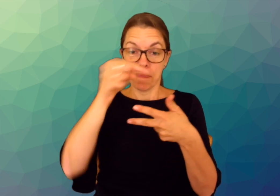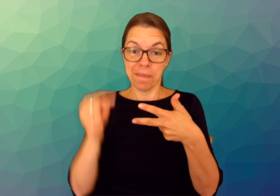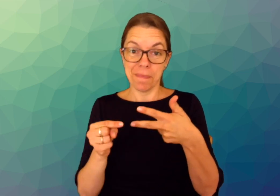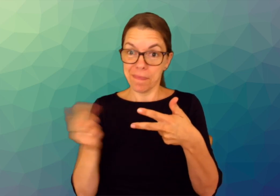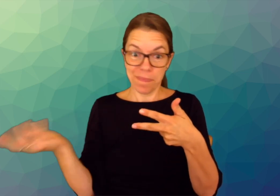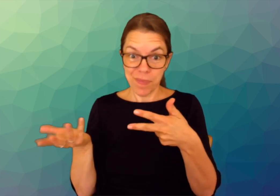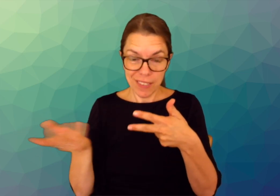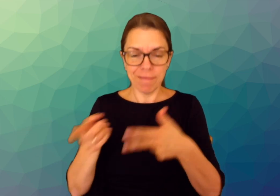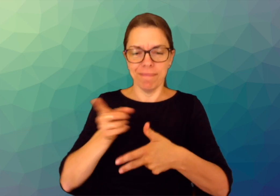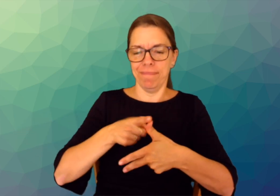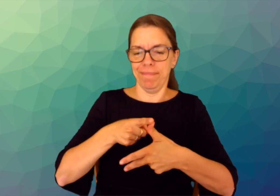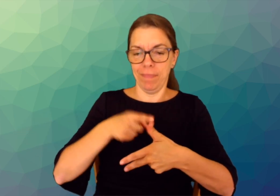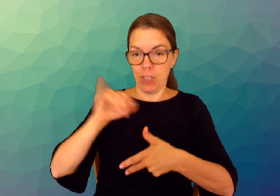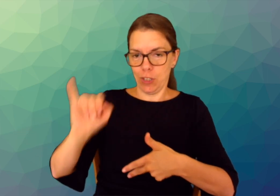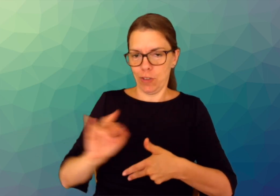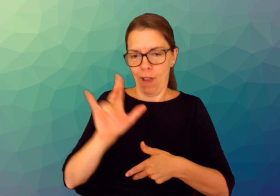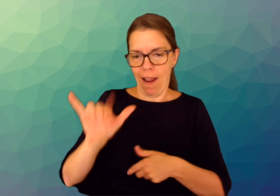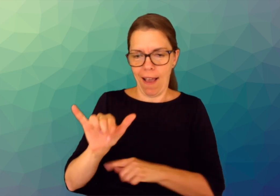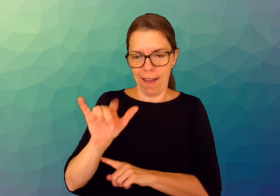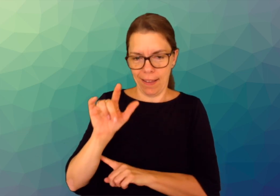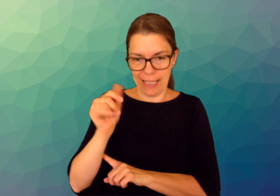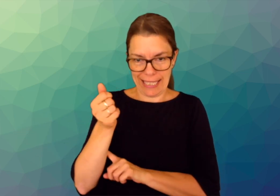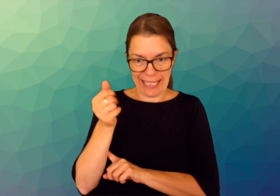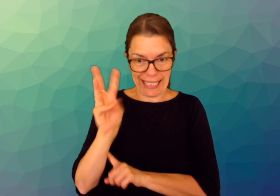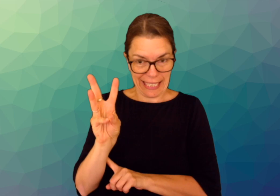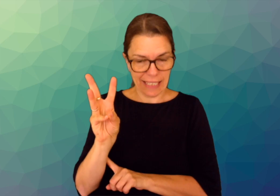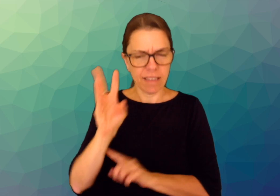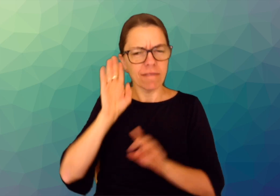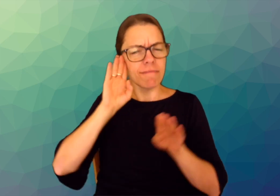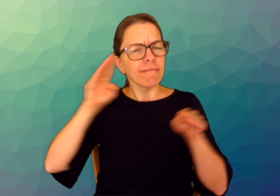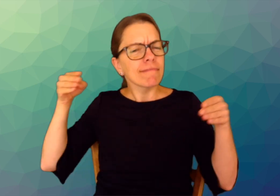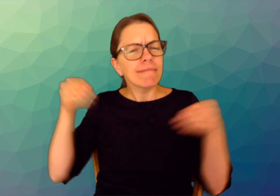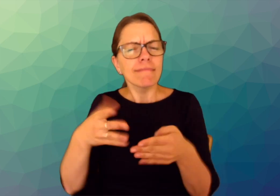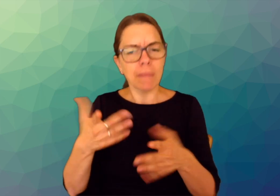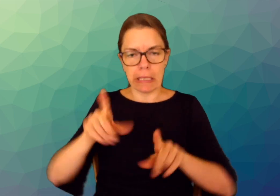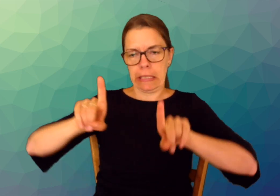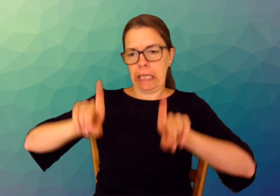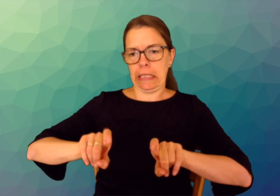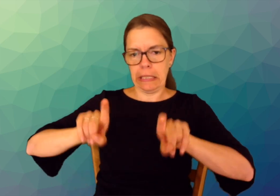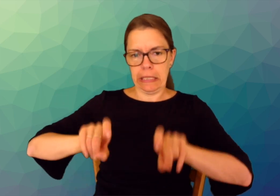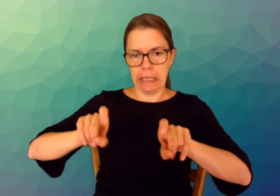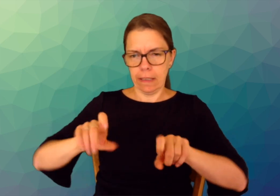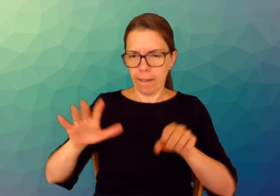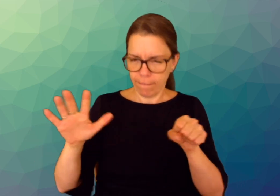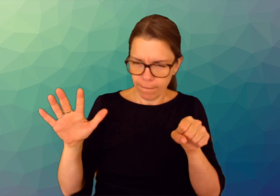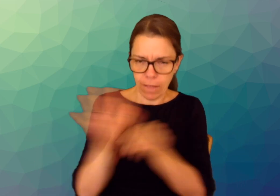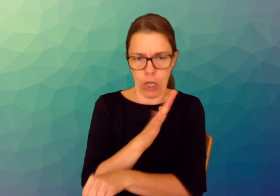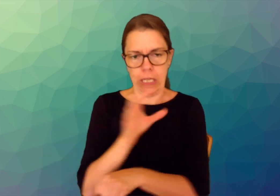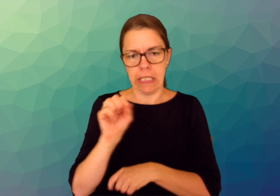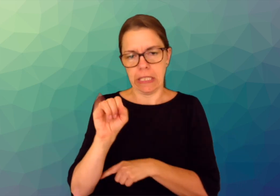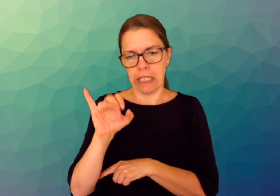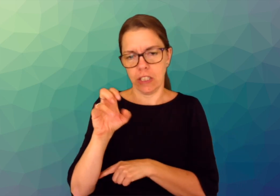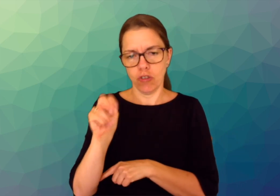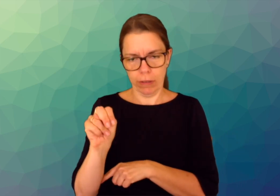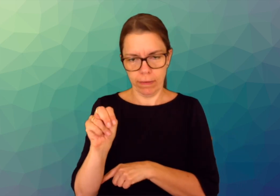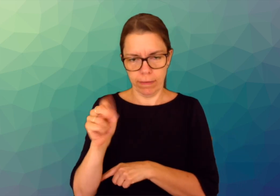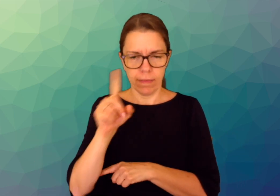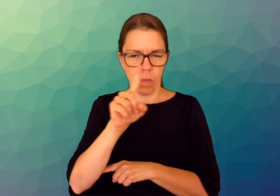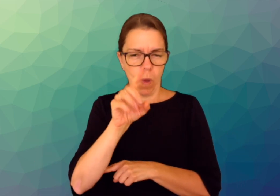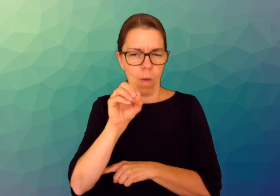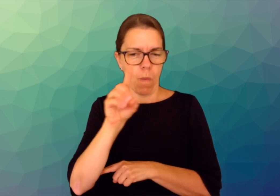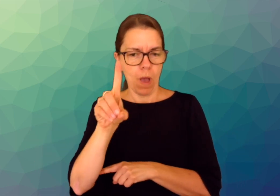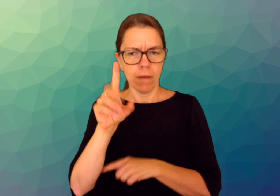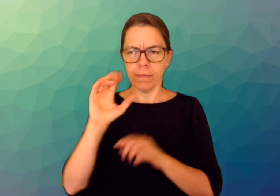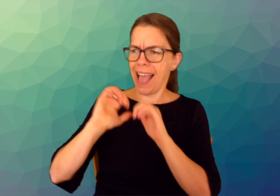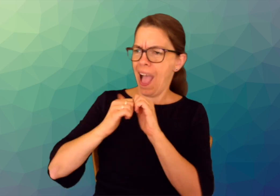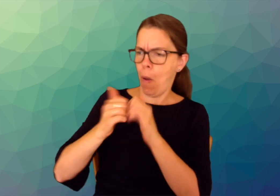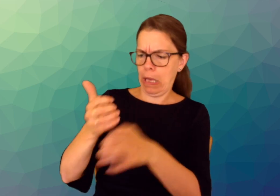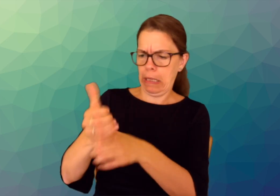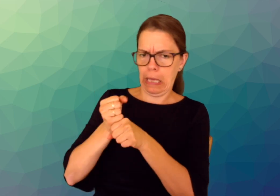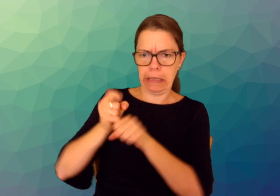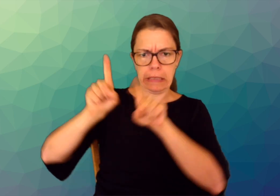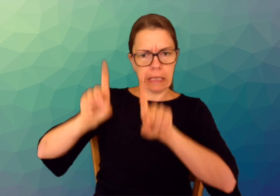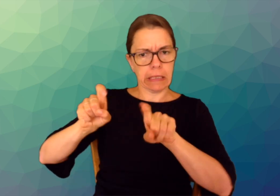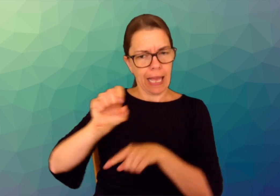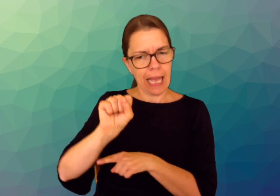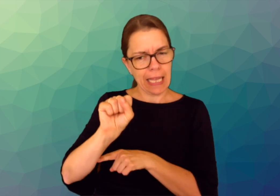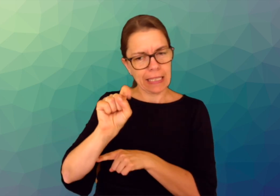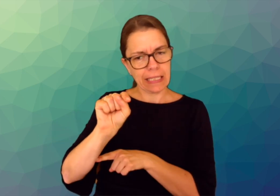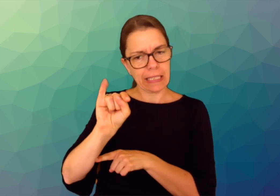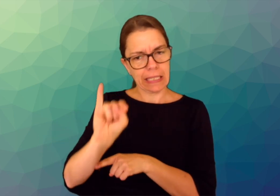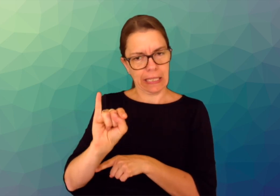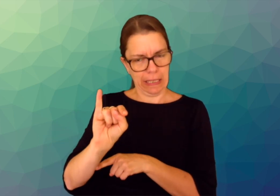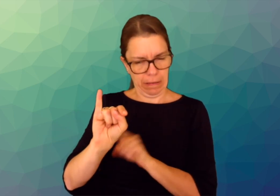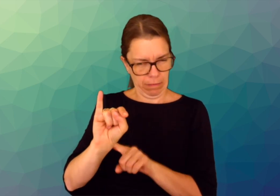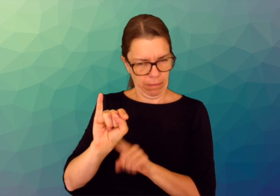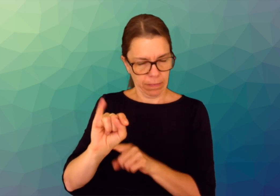The first workshop, The 101 on getting tested for STI’s, is on July 16.